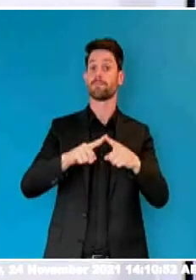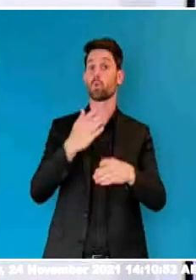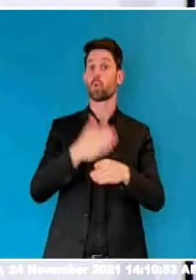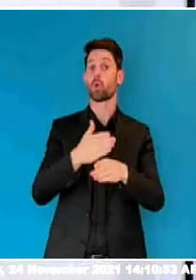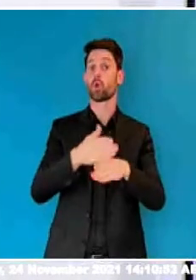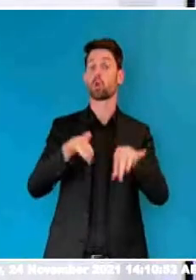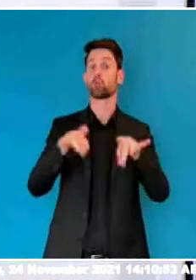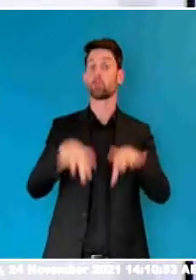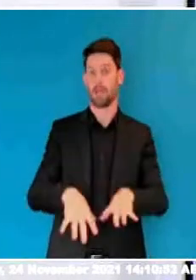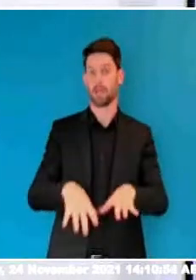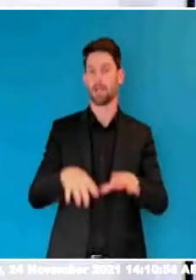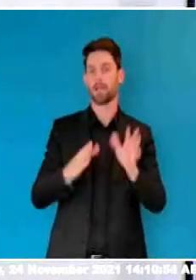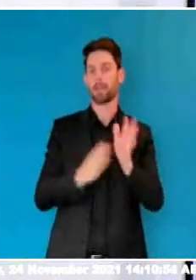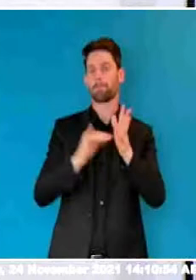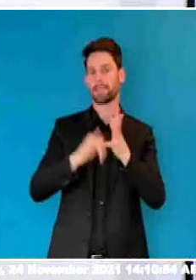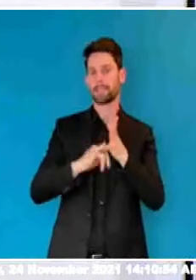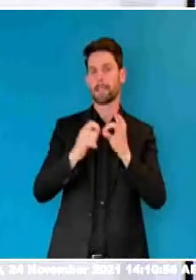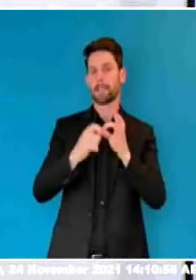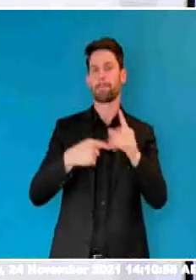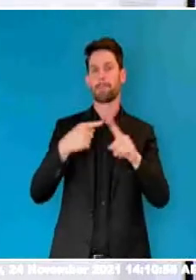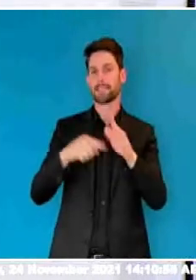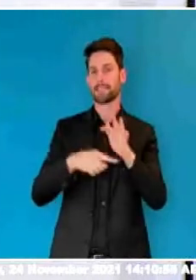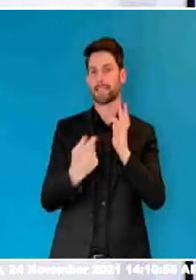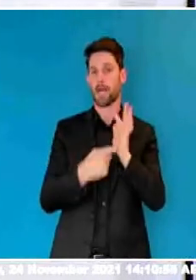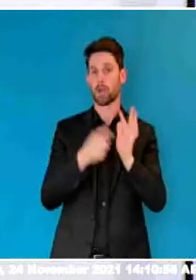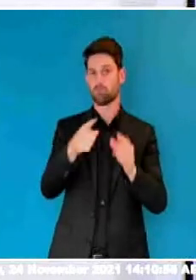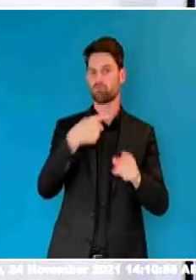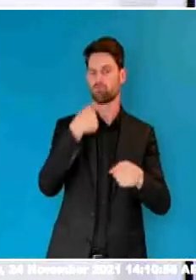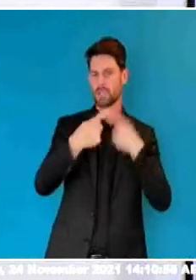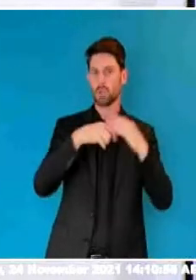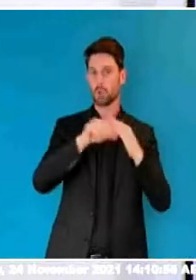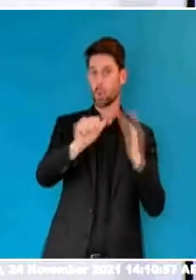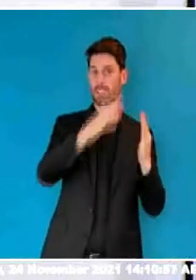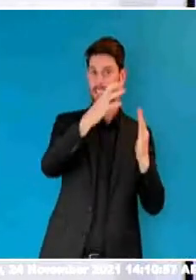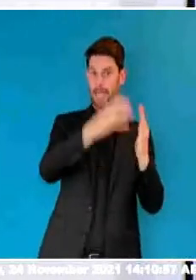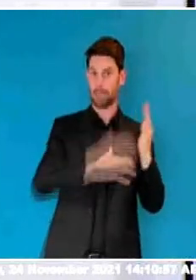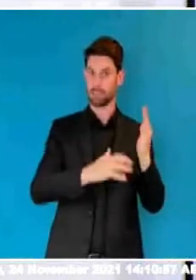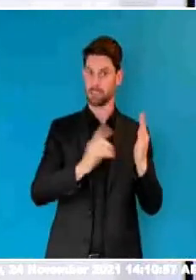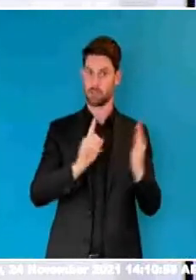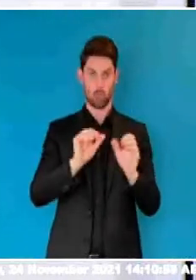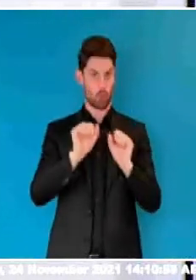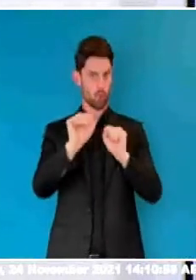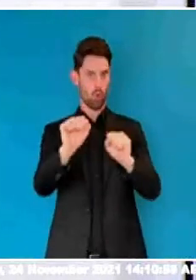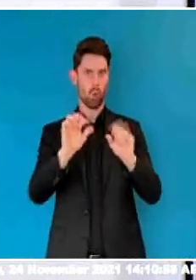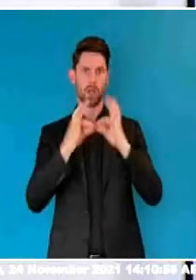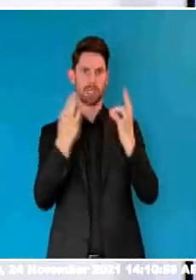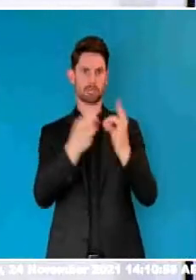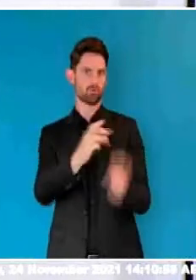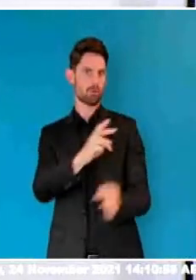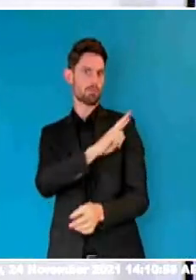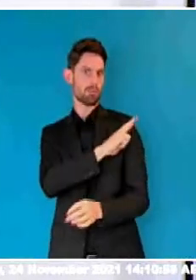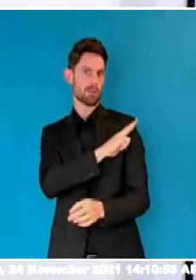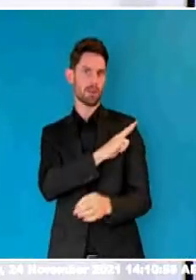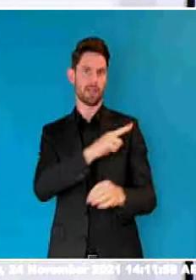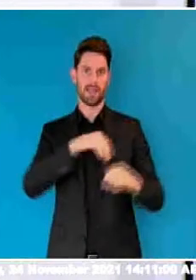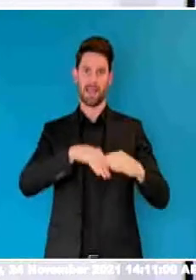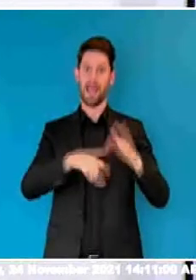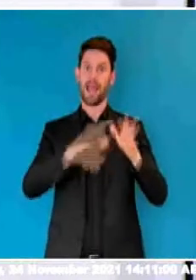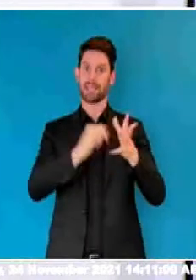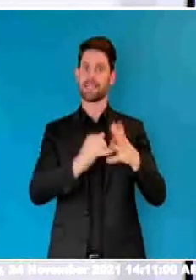Australia as the national policy body in Australia and this includes the functions of